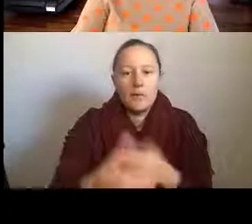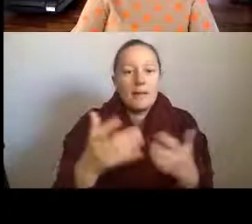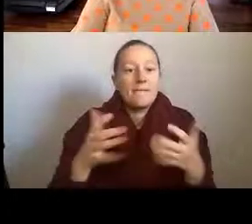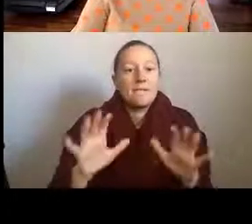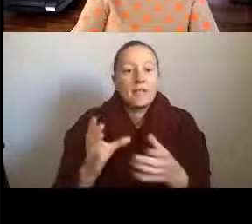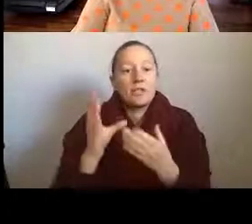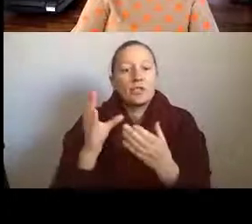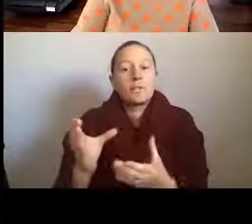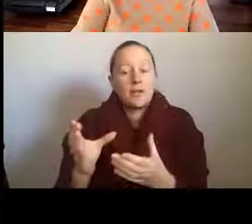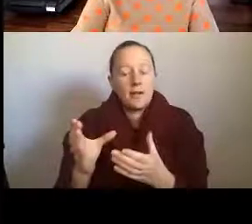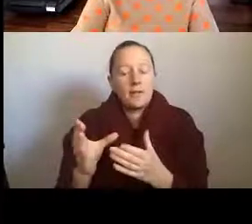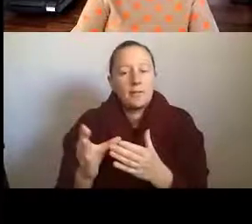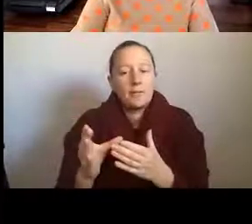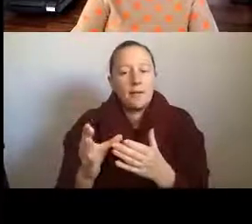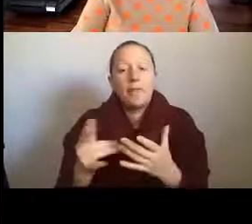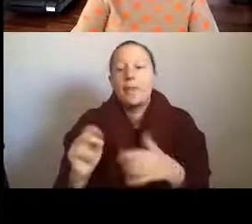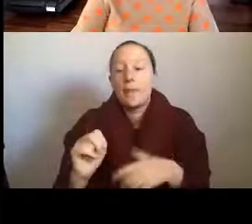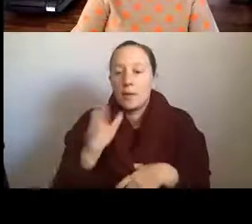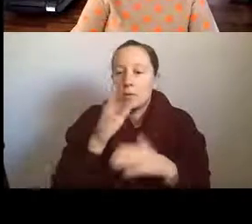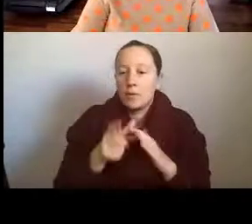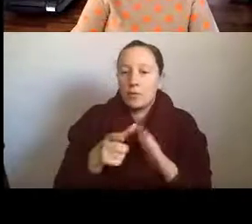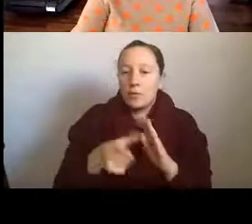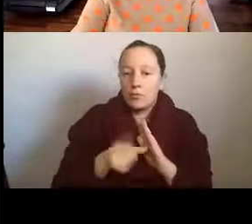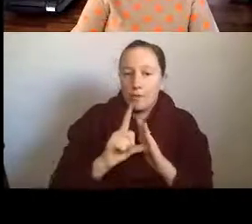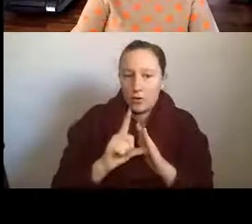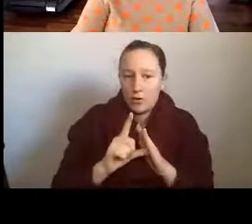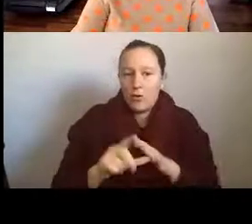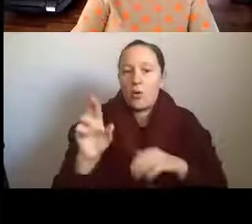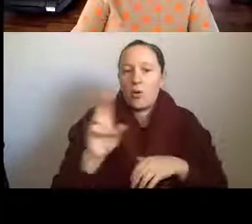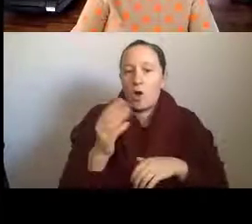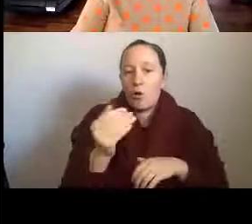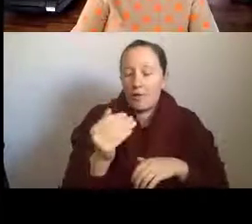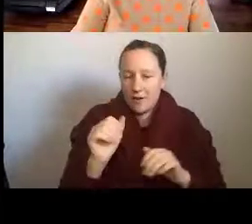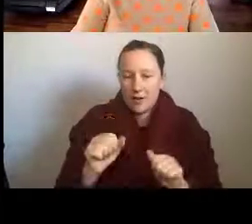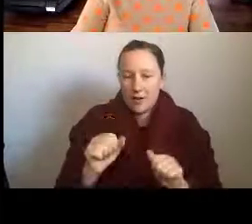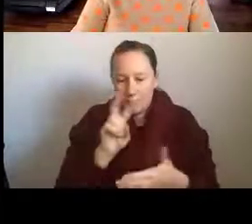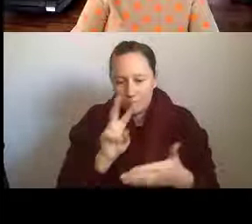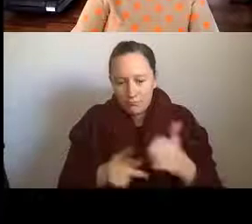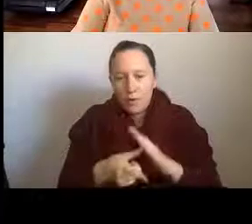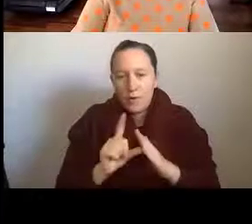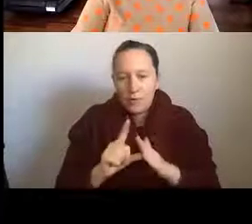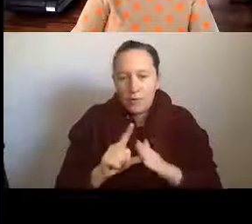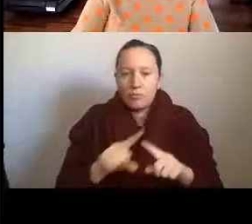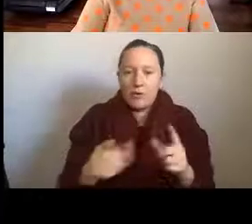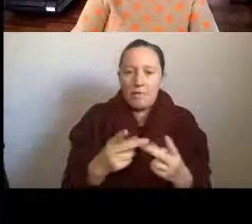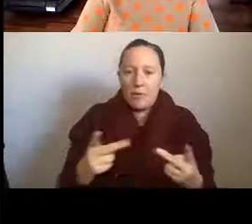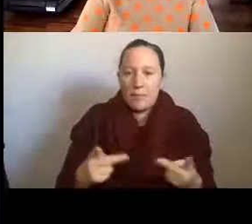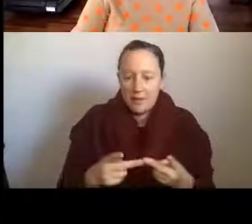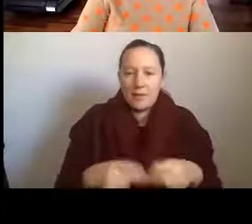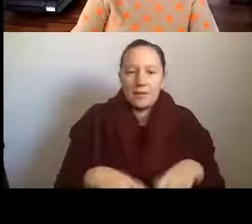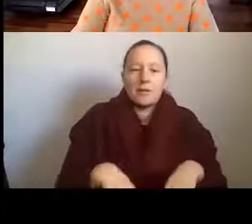R15 applications can be reviewed in a few different places. They're either reviewed in special emphasis panels